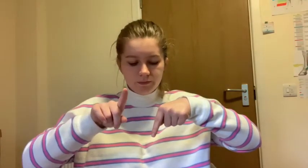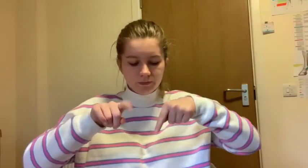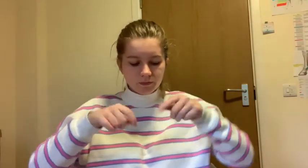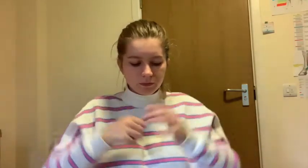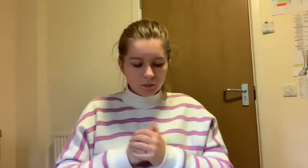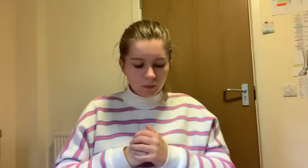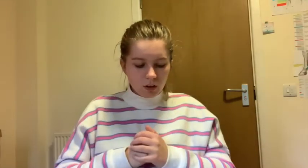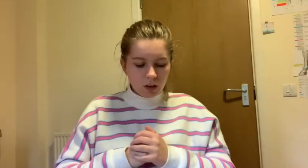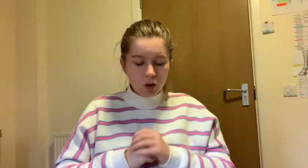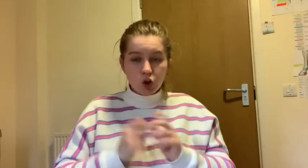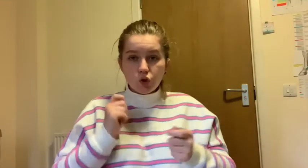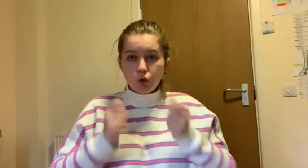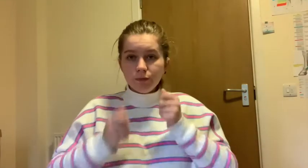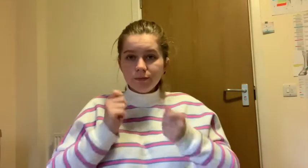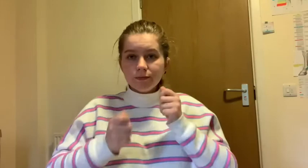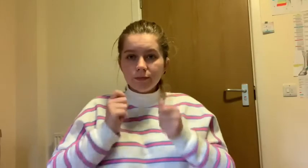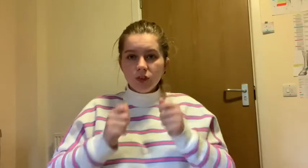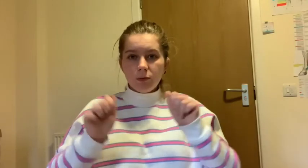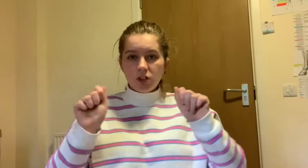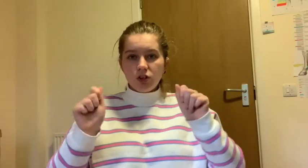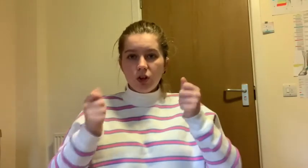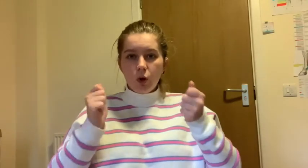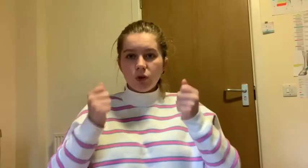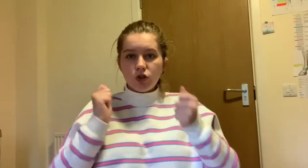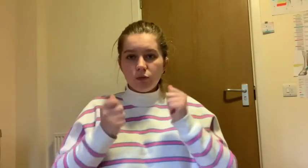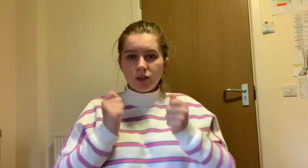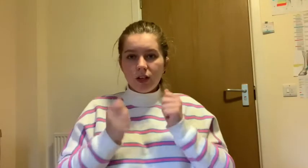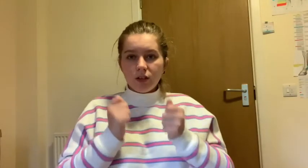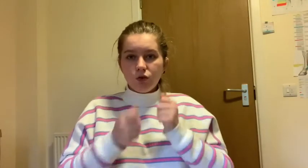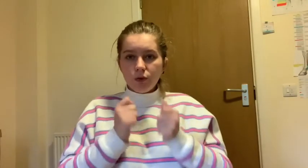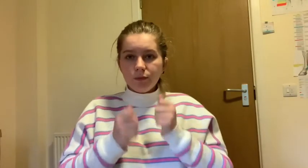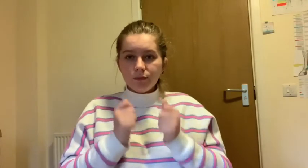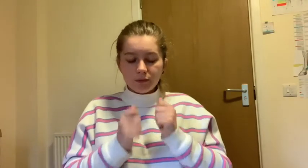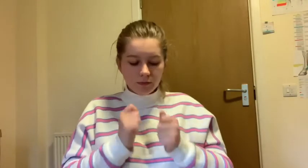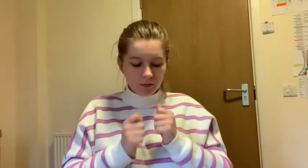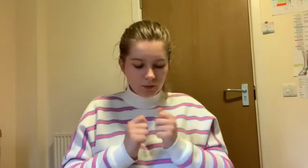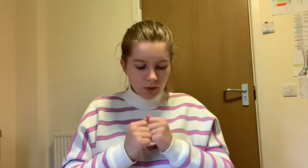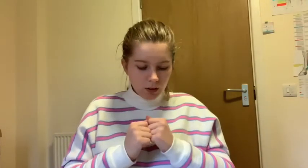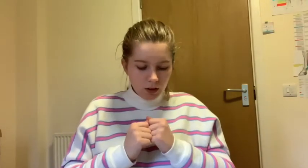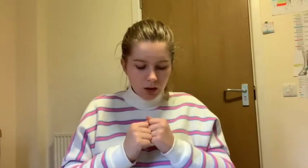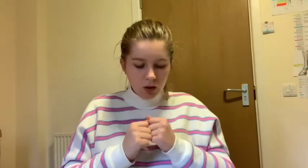"Drum" Imagine your holding the drum sticks.